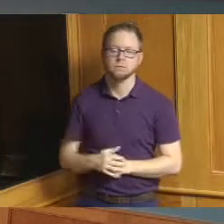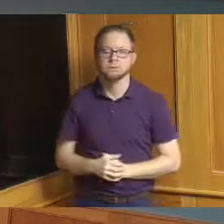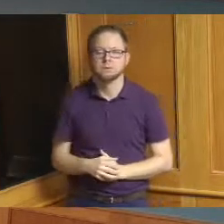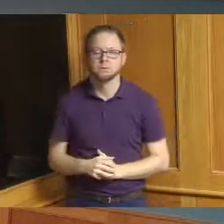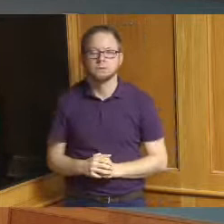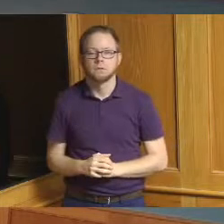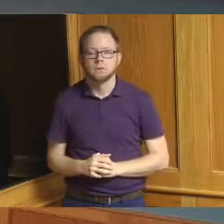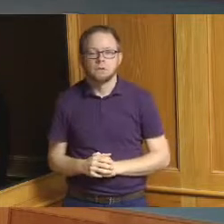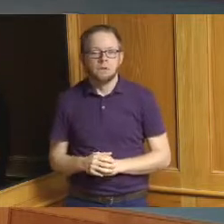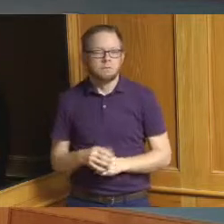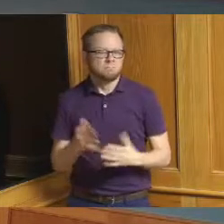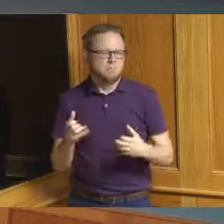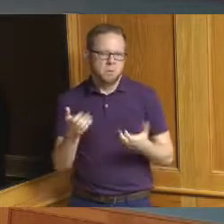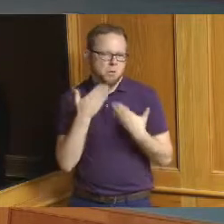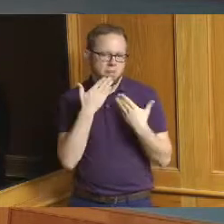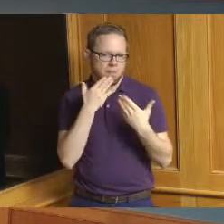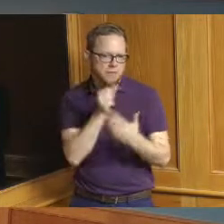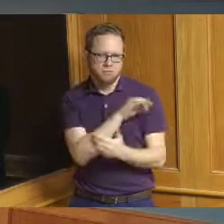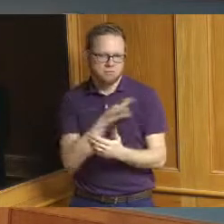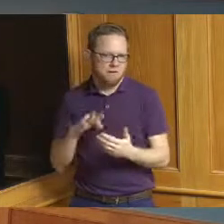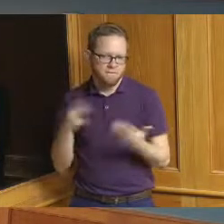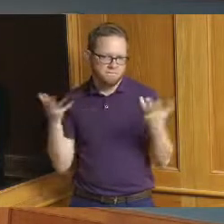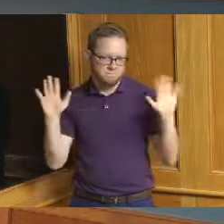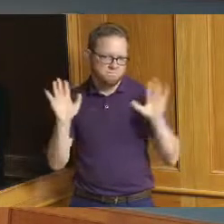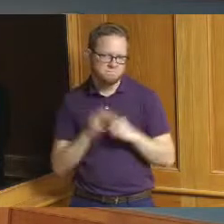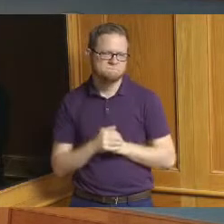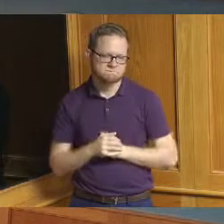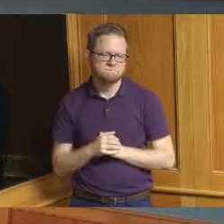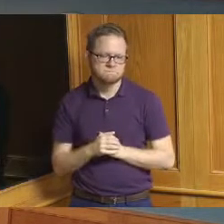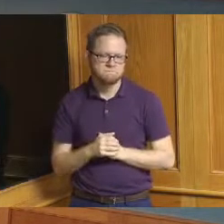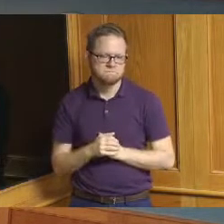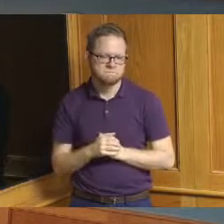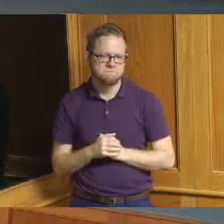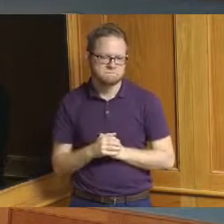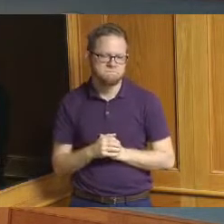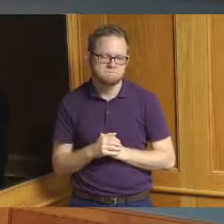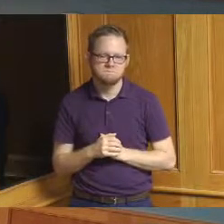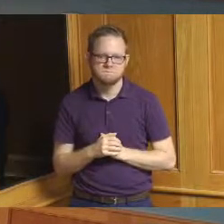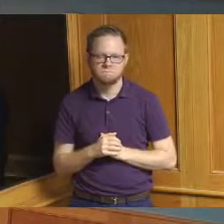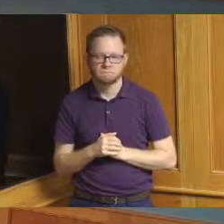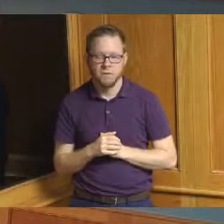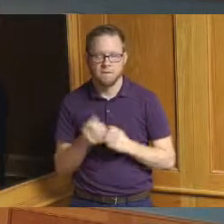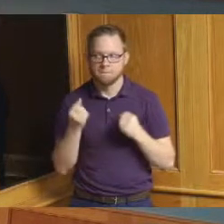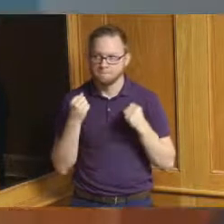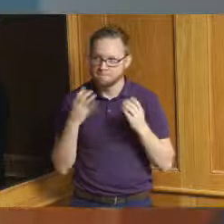say thank you to staff you know we have just gone through a number of different processes related to